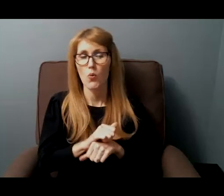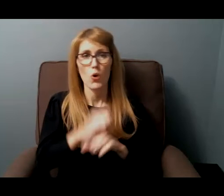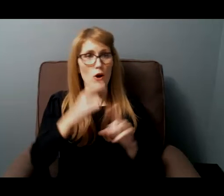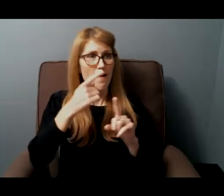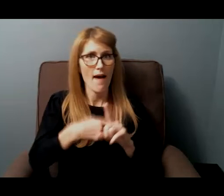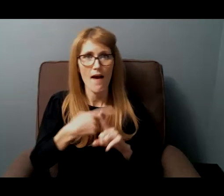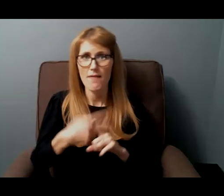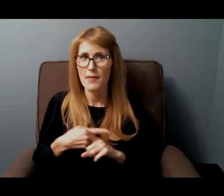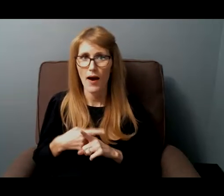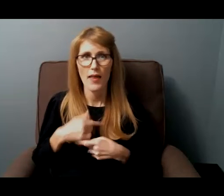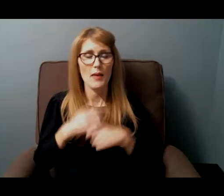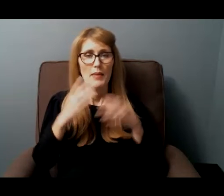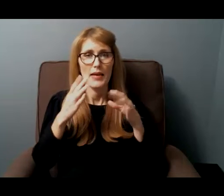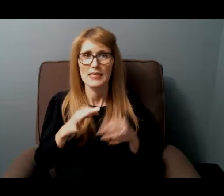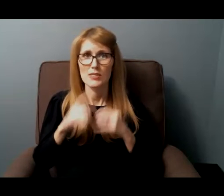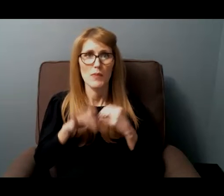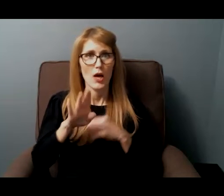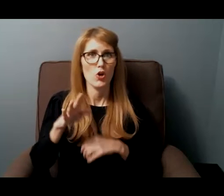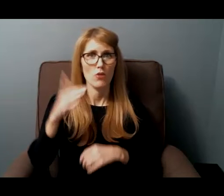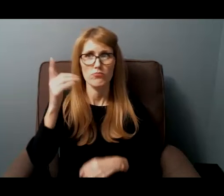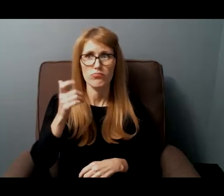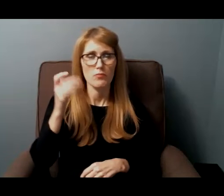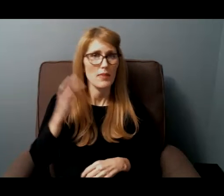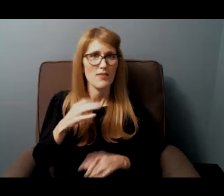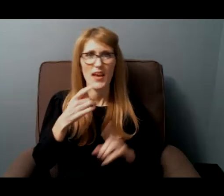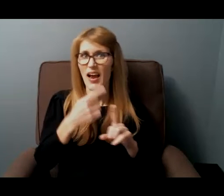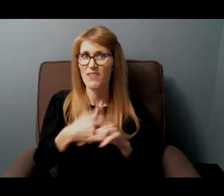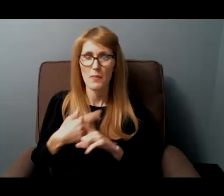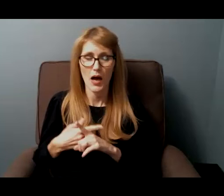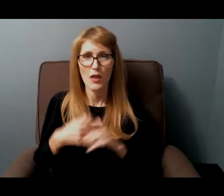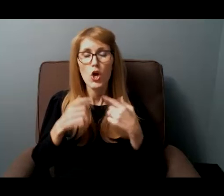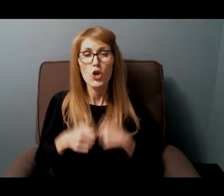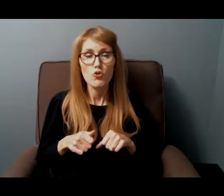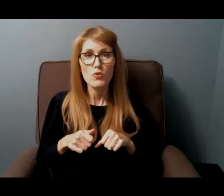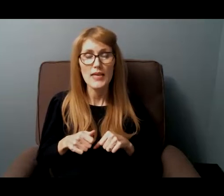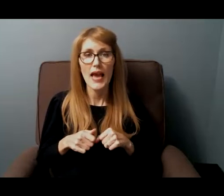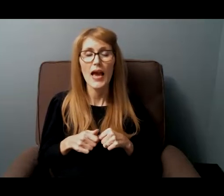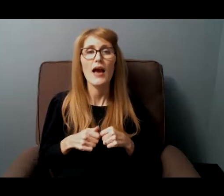with your benefit every month. They go for a whole period of time, and then they look back